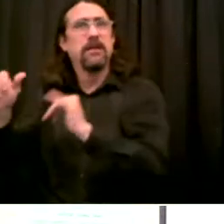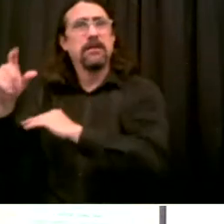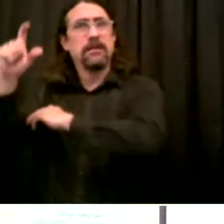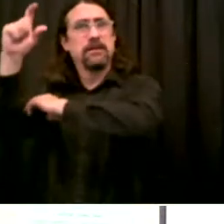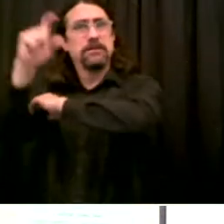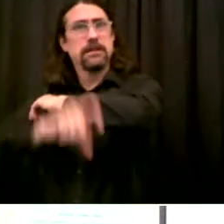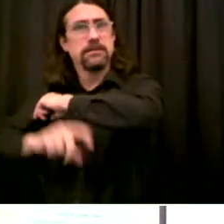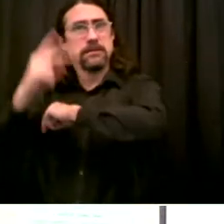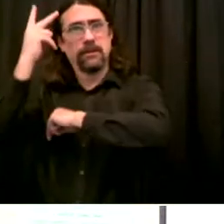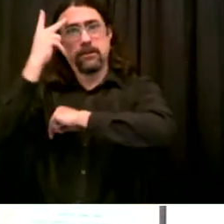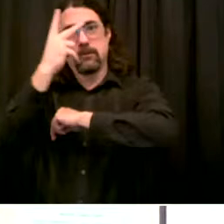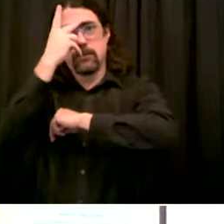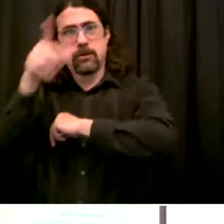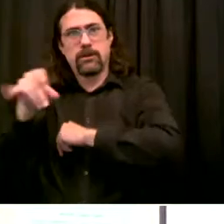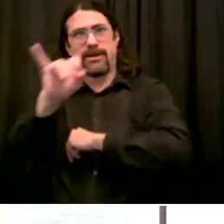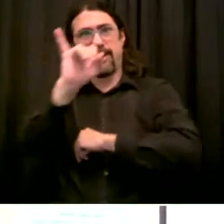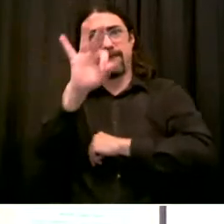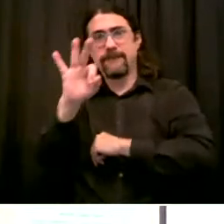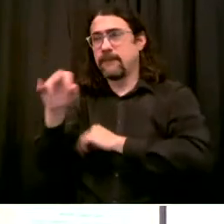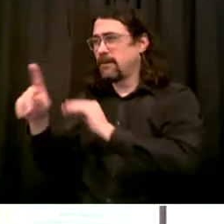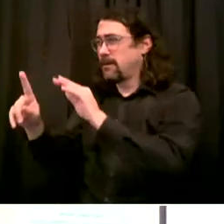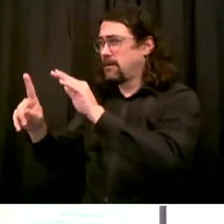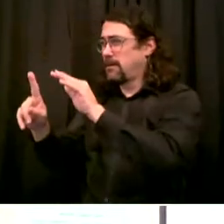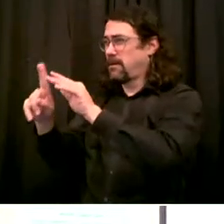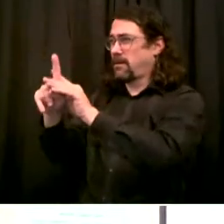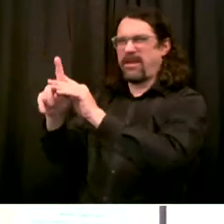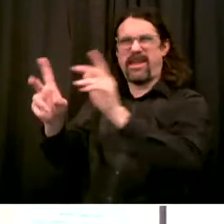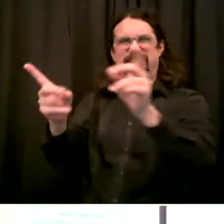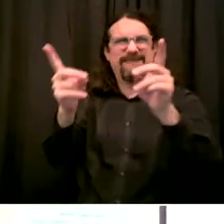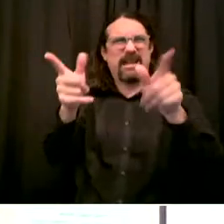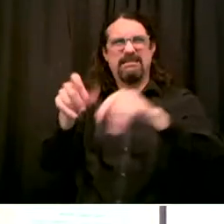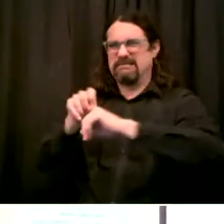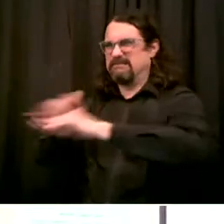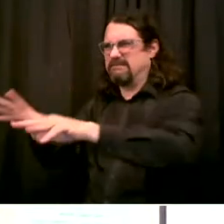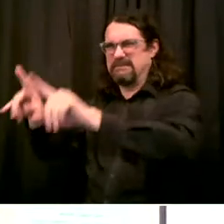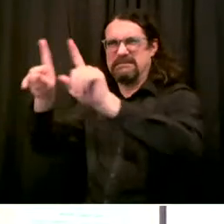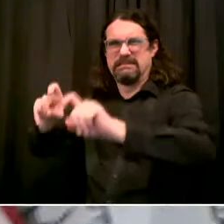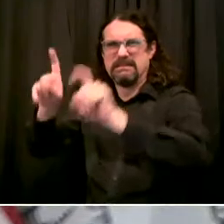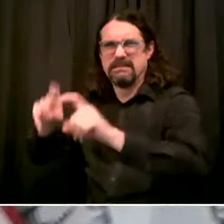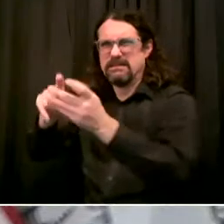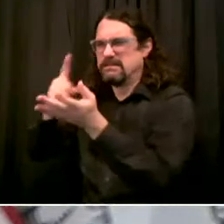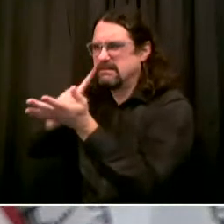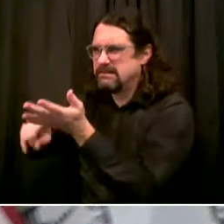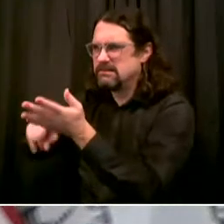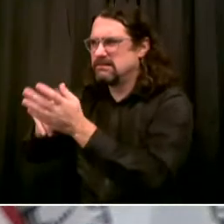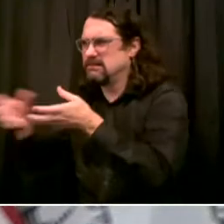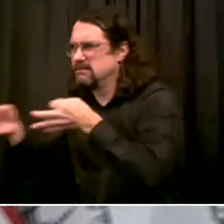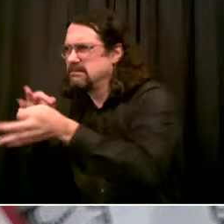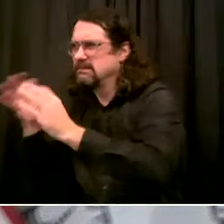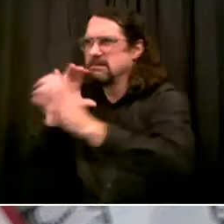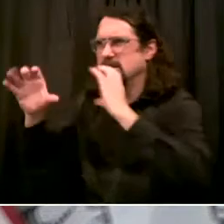WHEN WE DO AT QUIUILCKY Y AND B TO BEAR THE TESTING REEUSORCRCE AS WELL AS THE VACCINE ENGAGEMENT, WE CACATN RY TO PREVENT THE MORE SUSTAINED